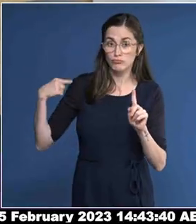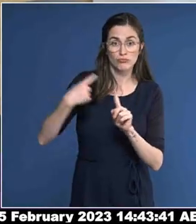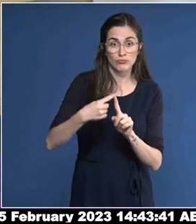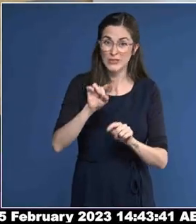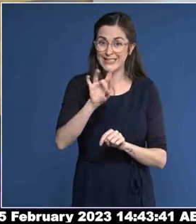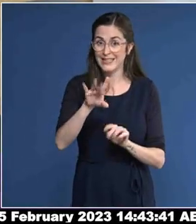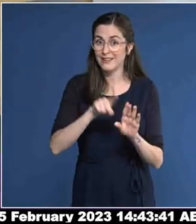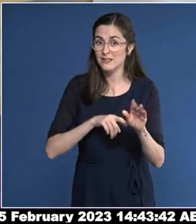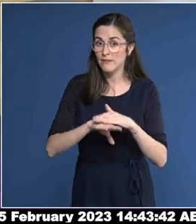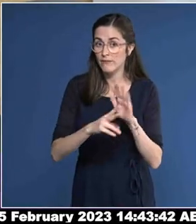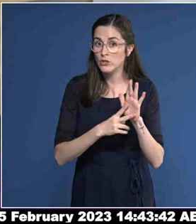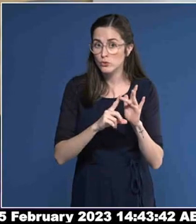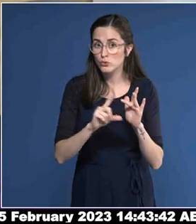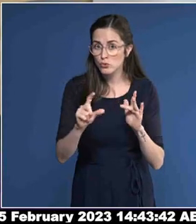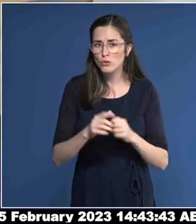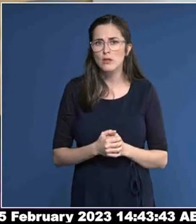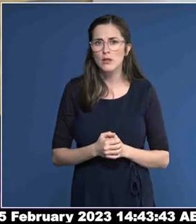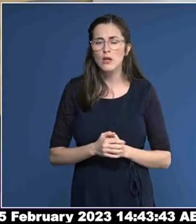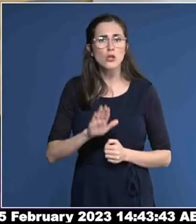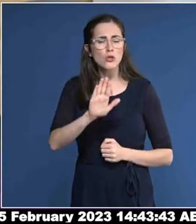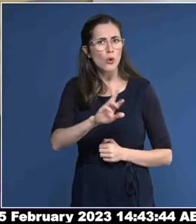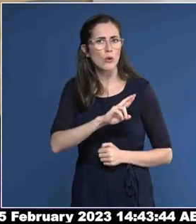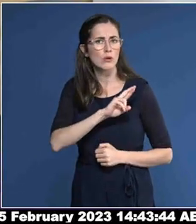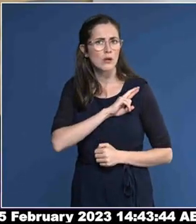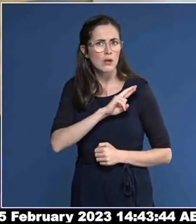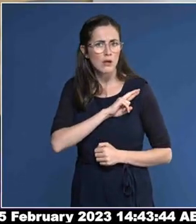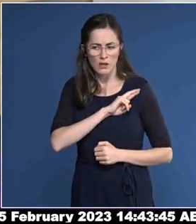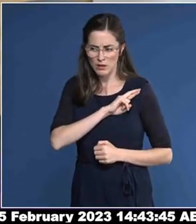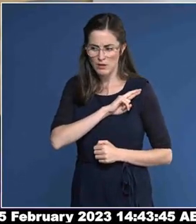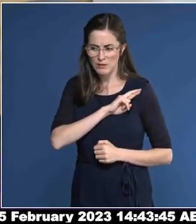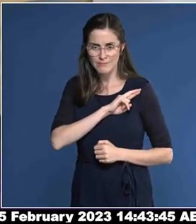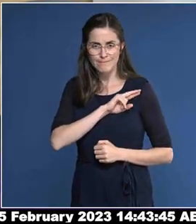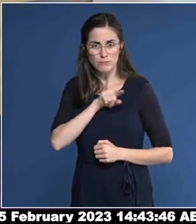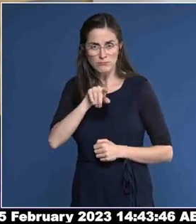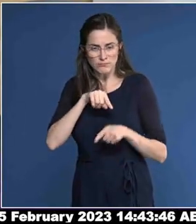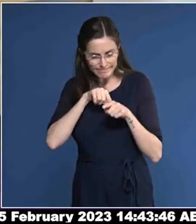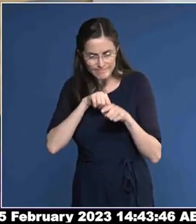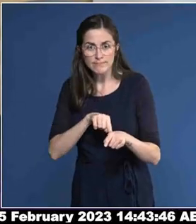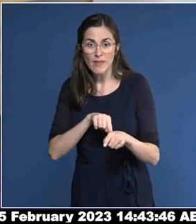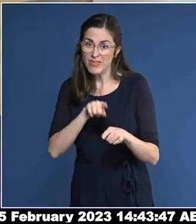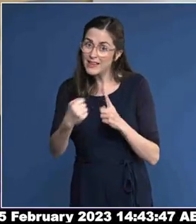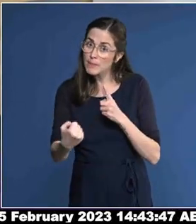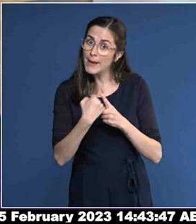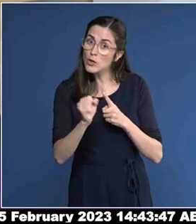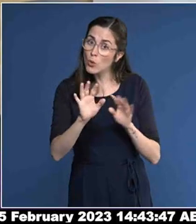How has that obligation had any impact on the way in which your service operates in